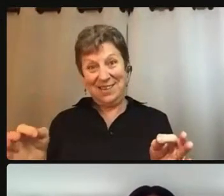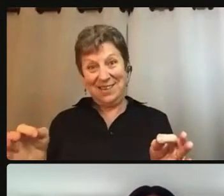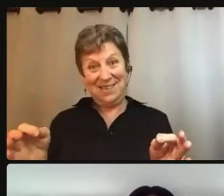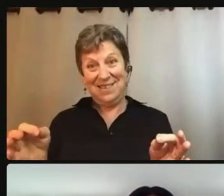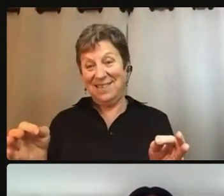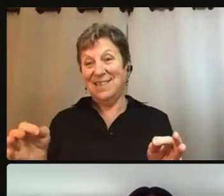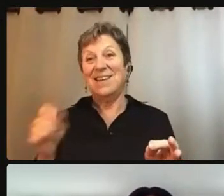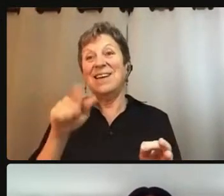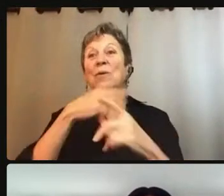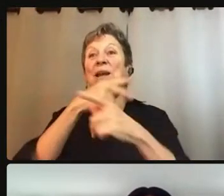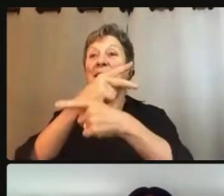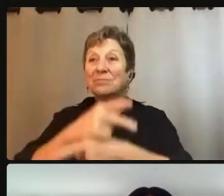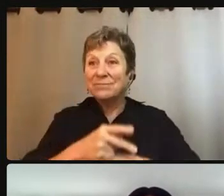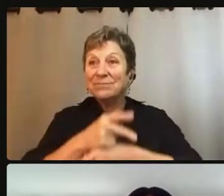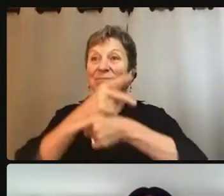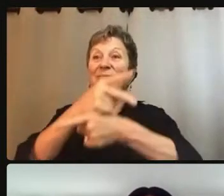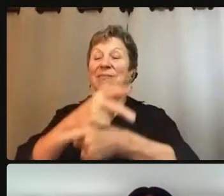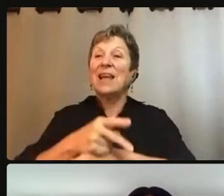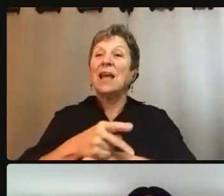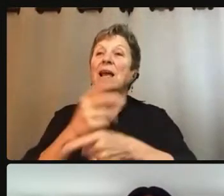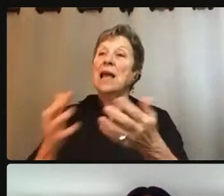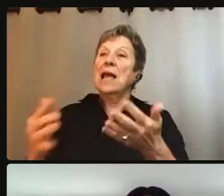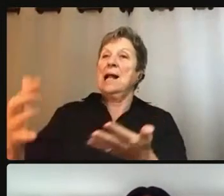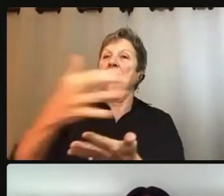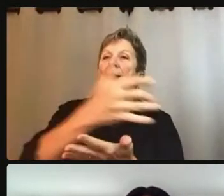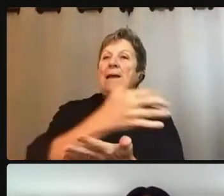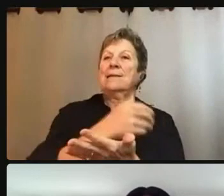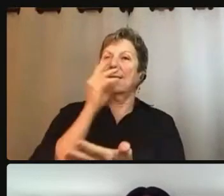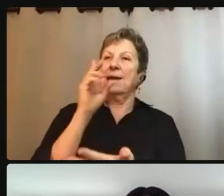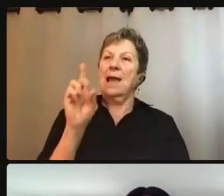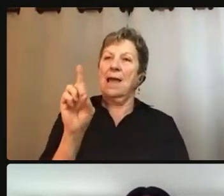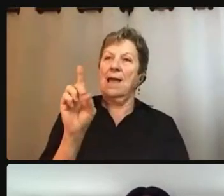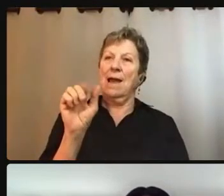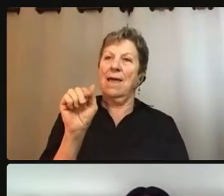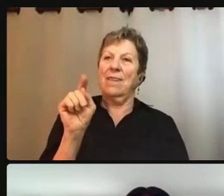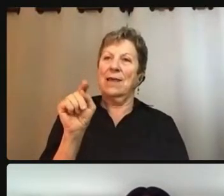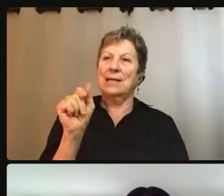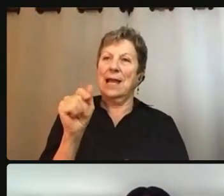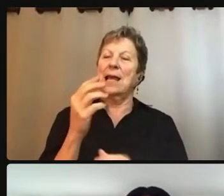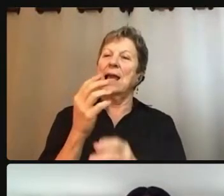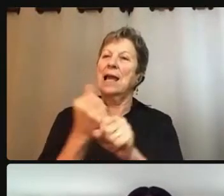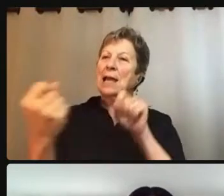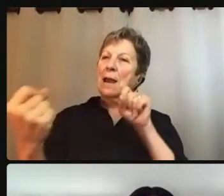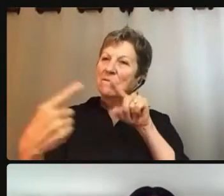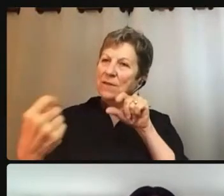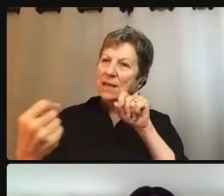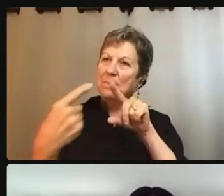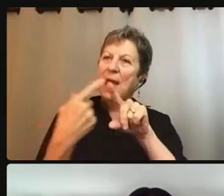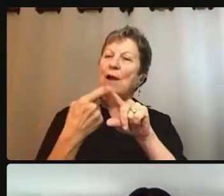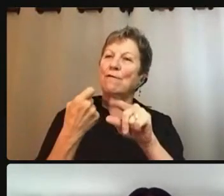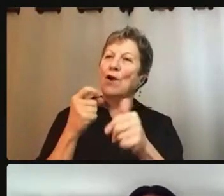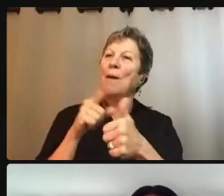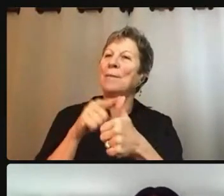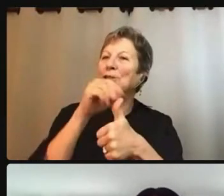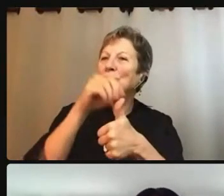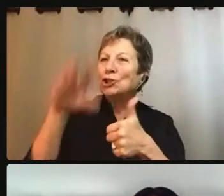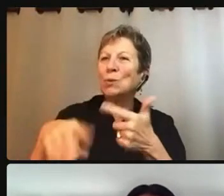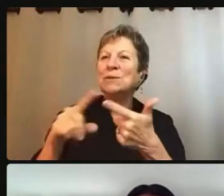OF THAT WILL HELP US MAKE A GOOD SOLID DECISION THERE.